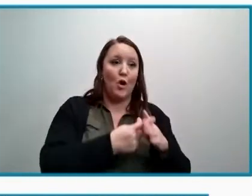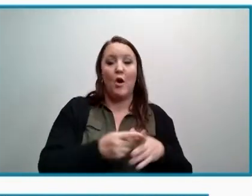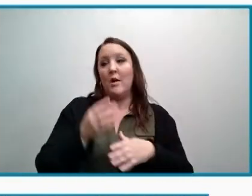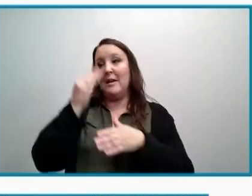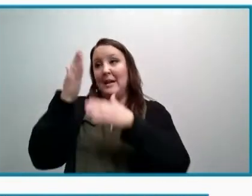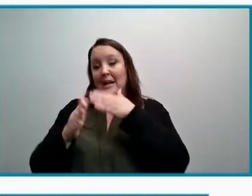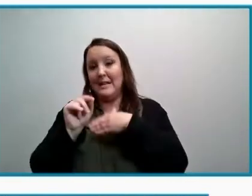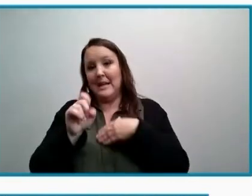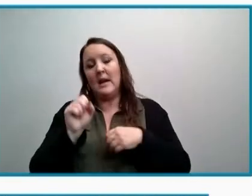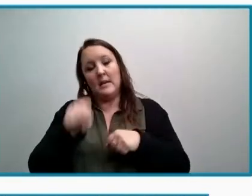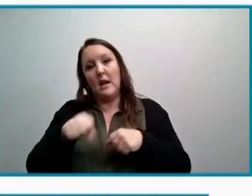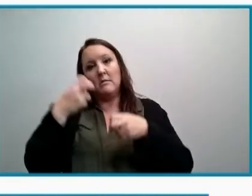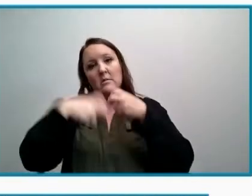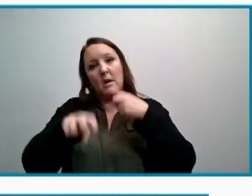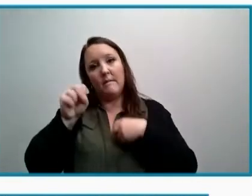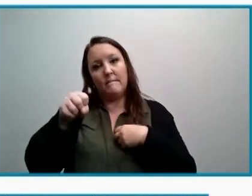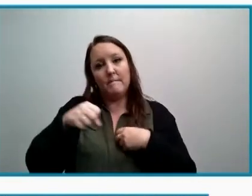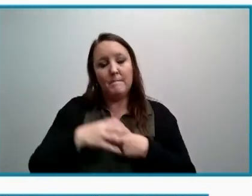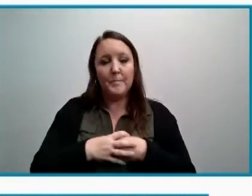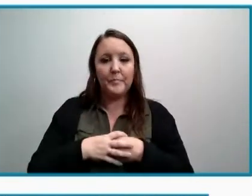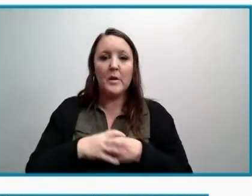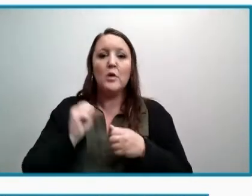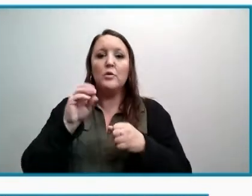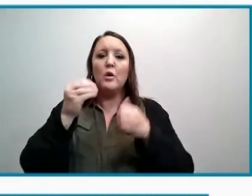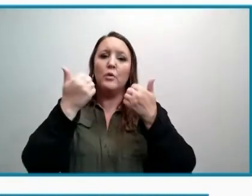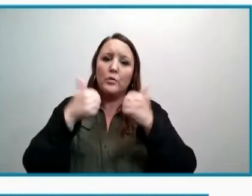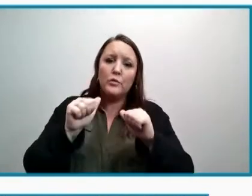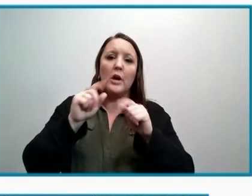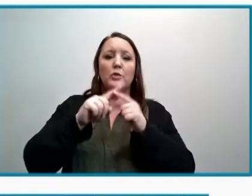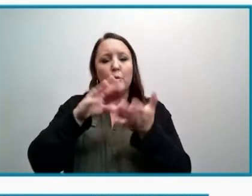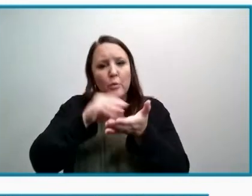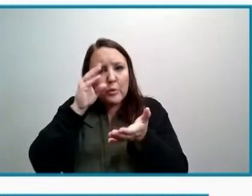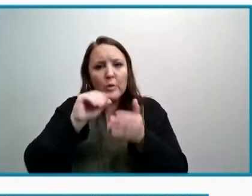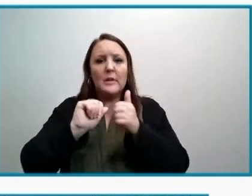So I think trying to learn how to operate within